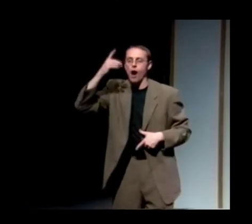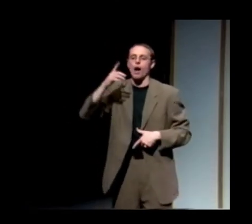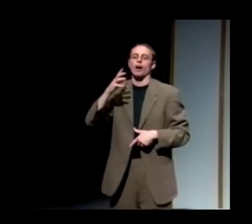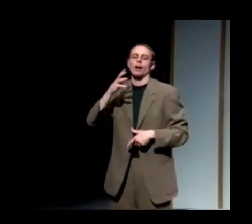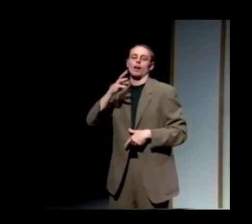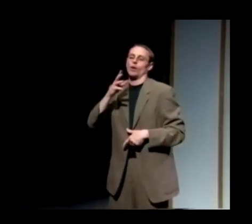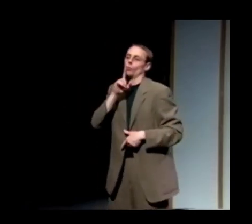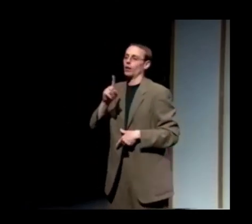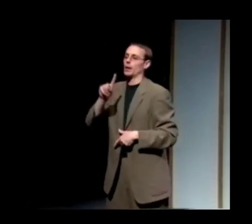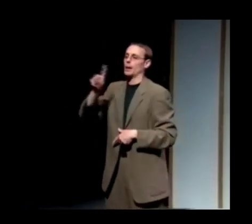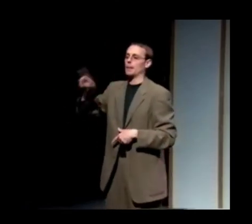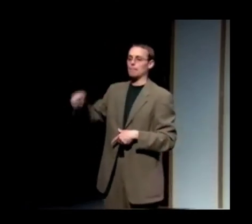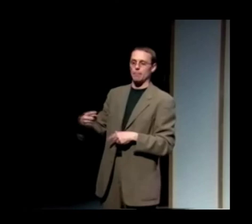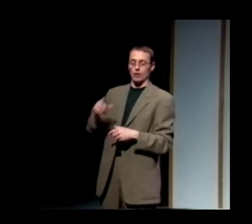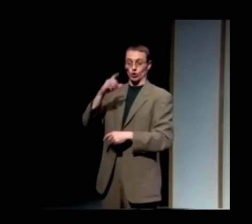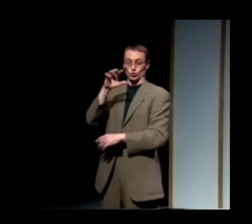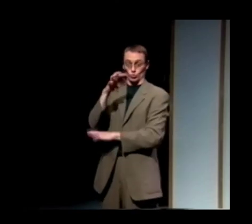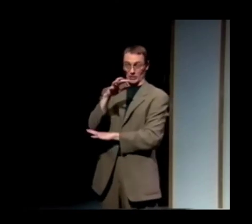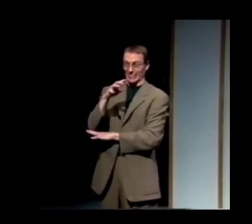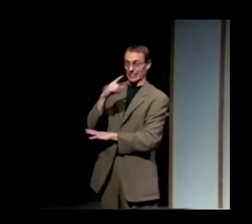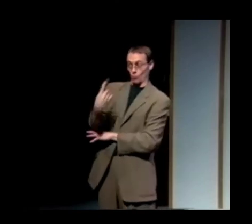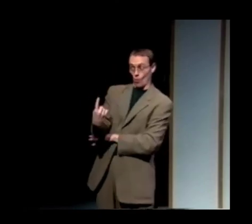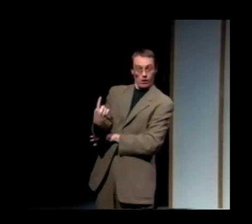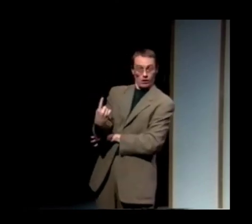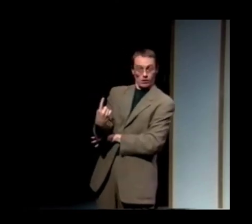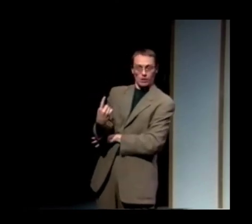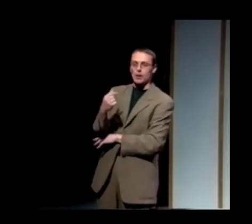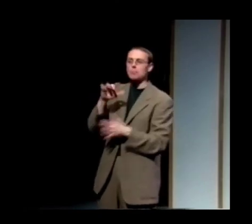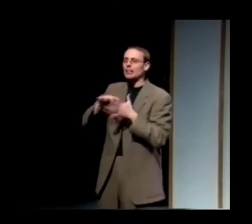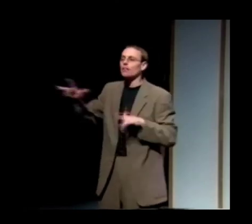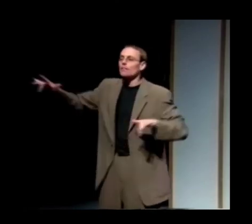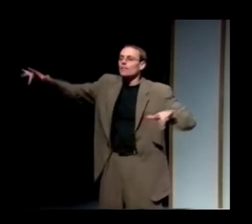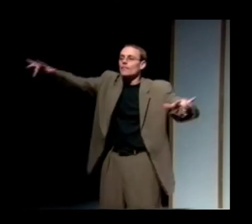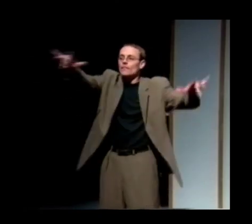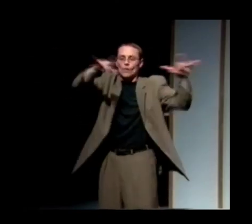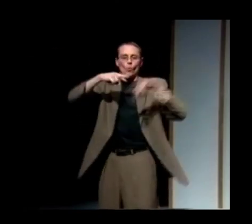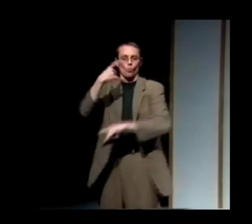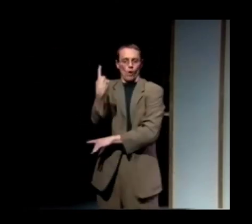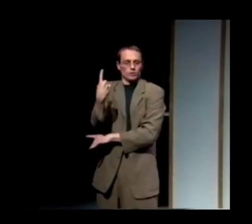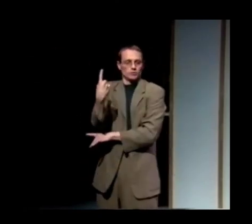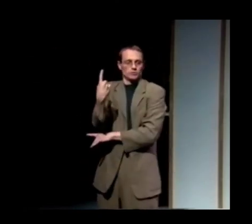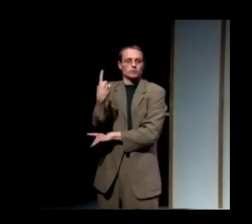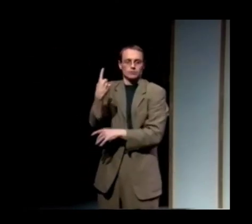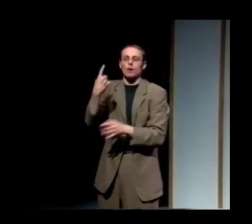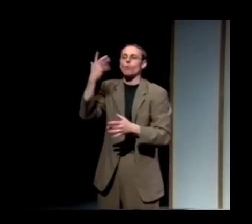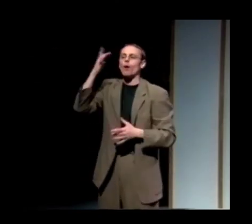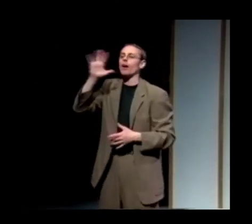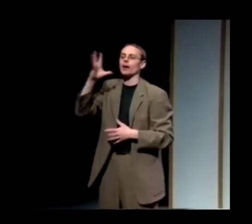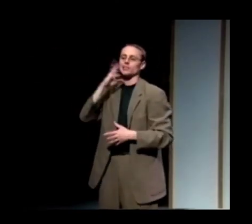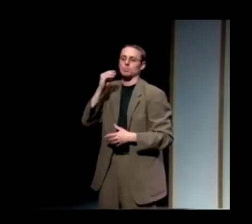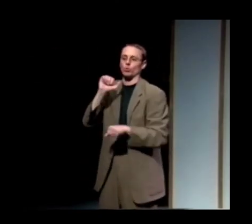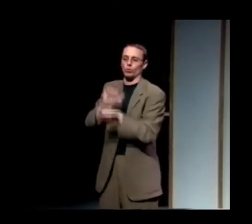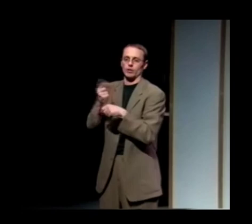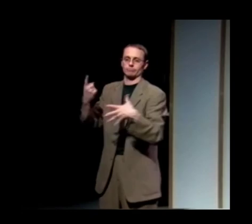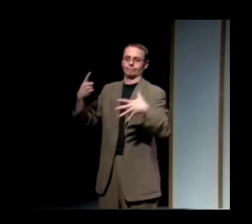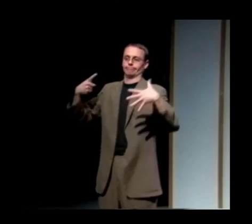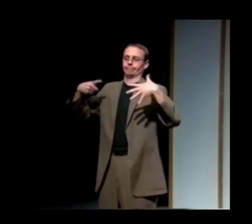OK. SO IT'S IMPORTANT TO CREATE THE ENVIRONMENT FIRST BECAUSE THEN YOU KNOW THAT THE TREE IS ALONE.